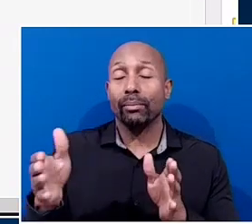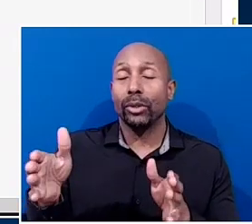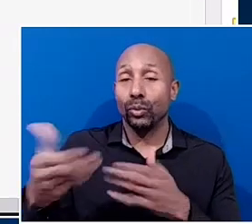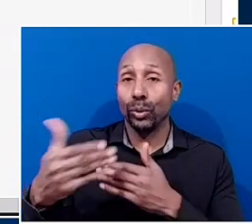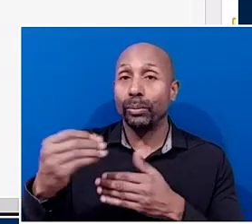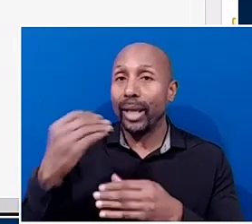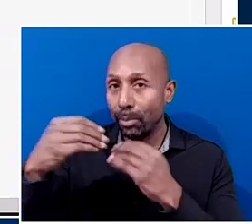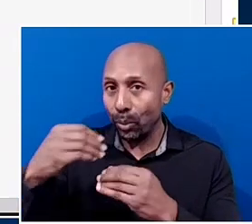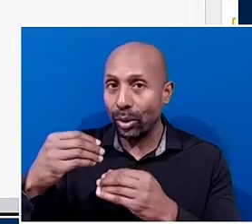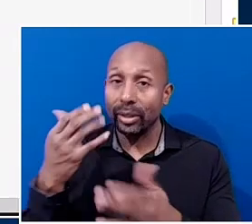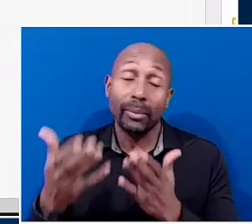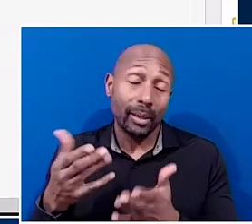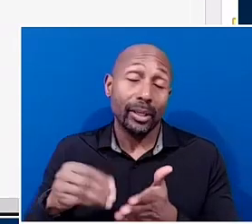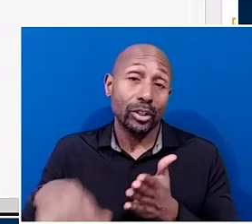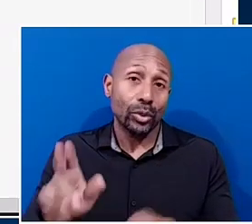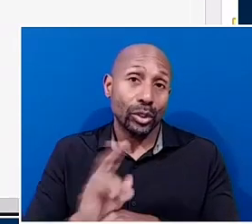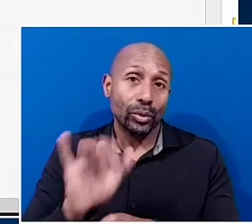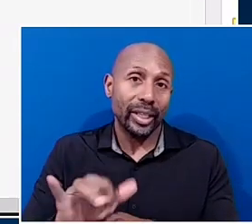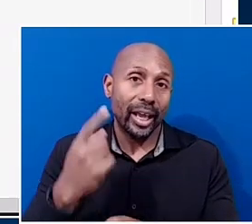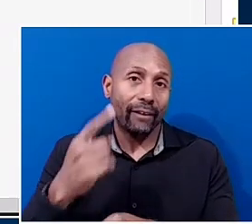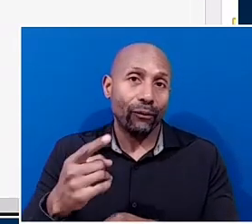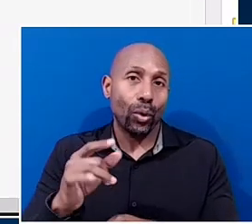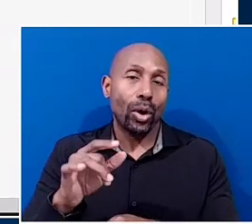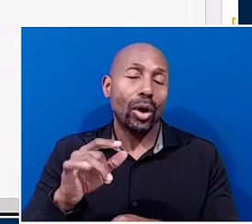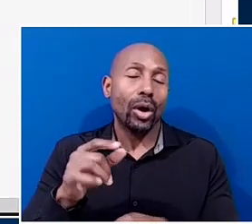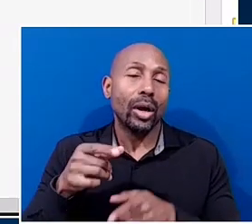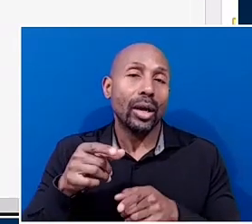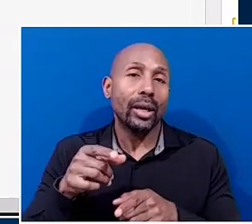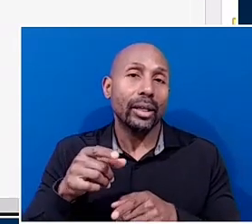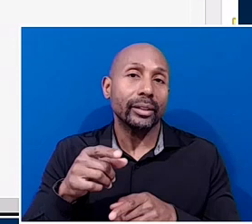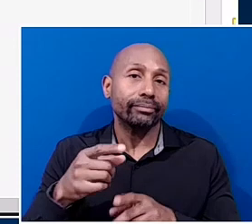attendance. And some of those negotiators